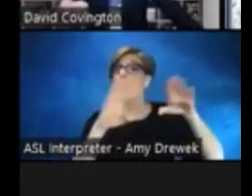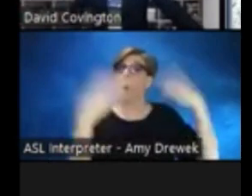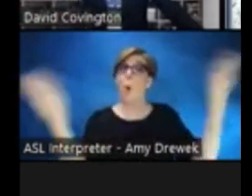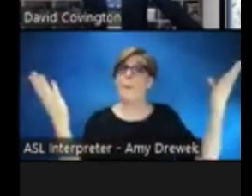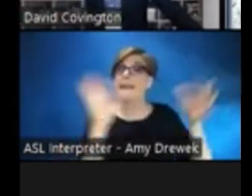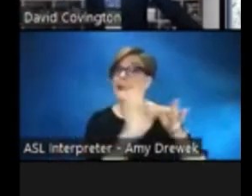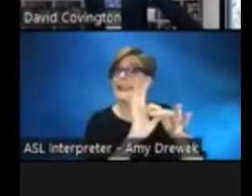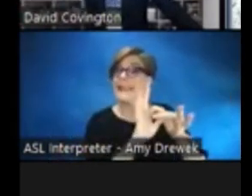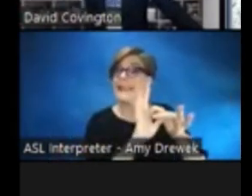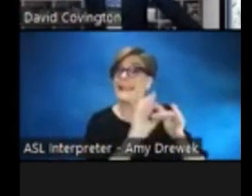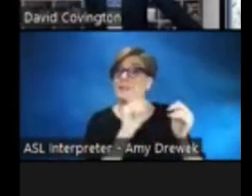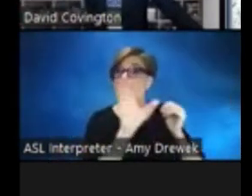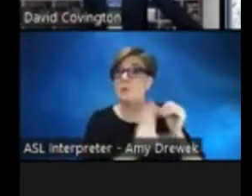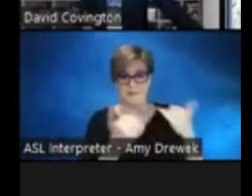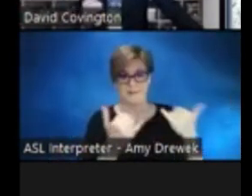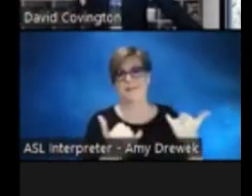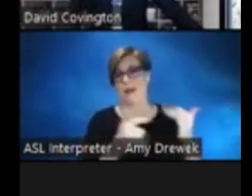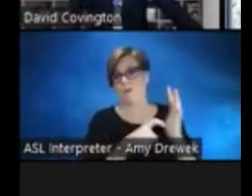A REGISTRATION PROCESS.